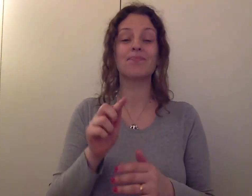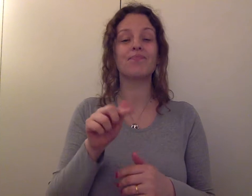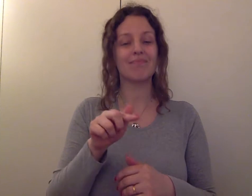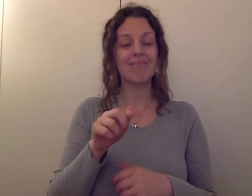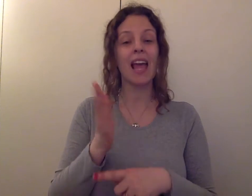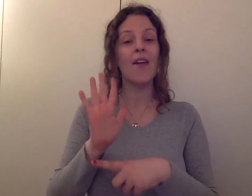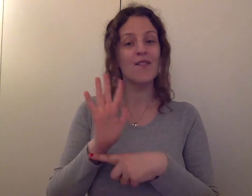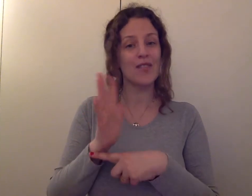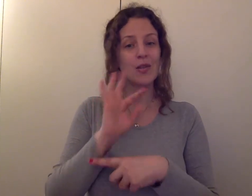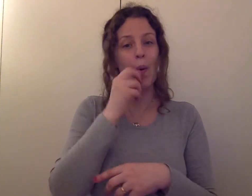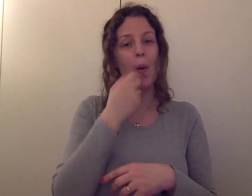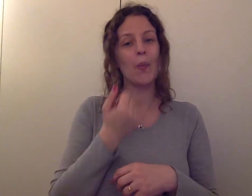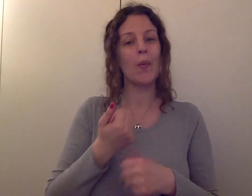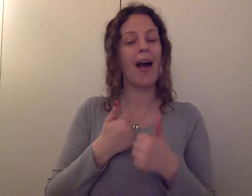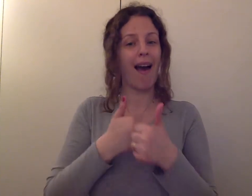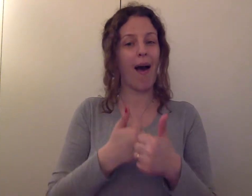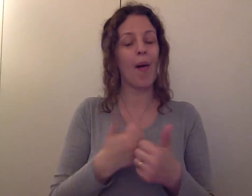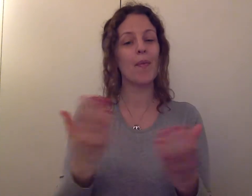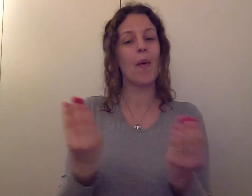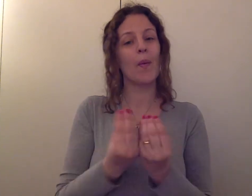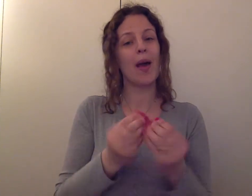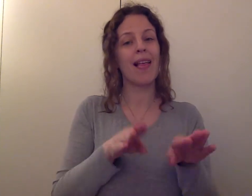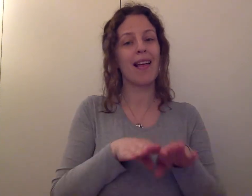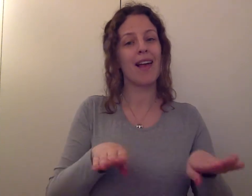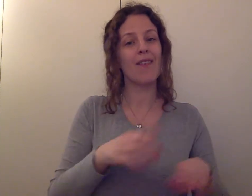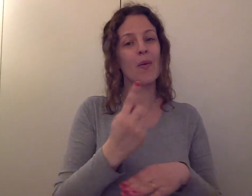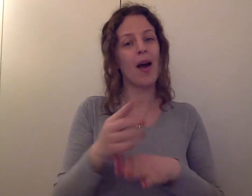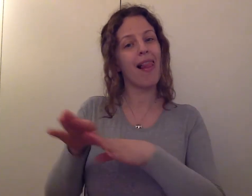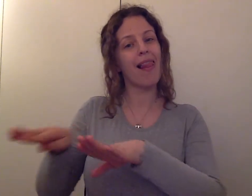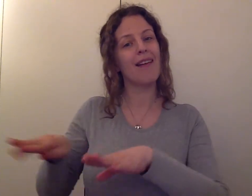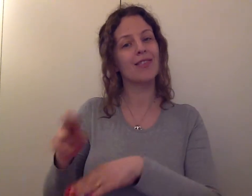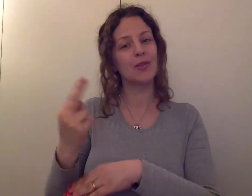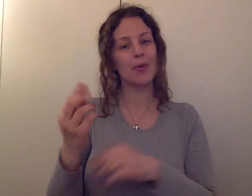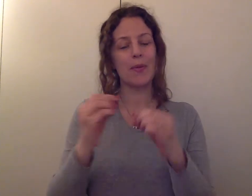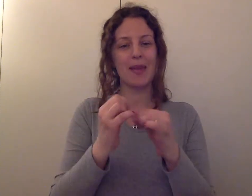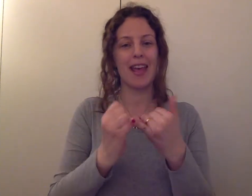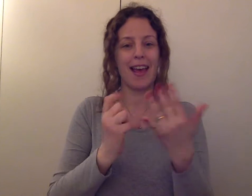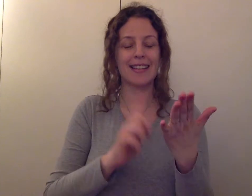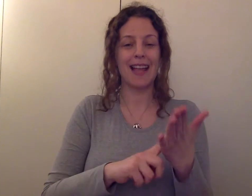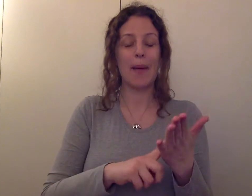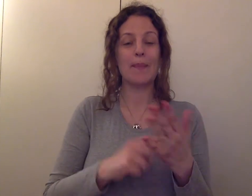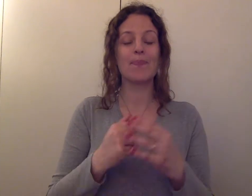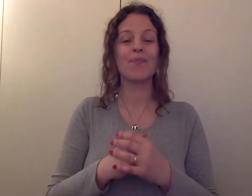This video will help with level 1 and level 2 BSL.